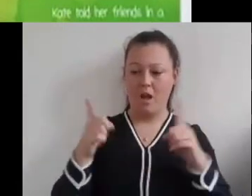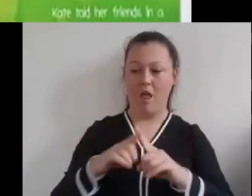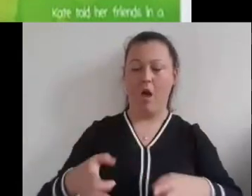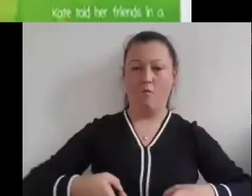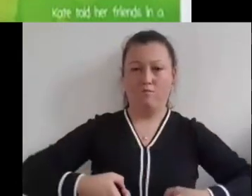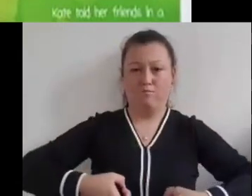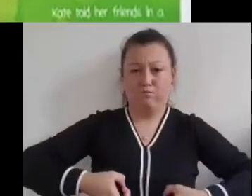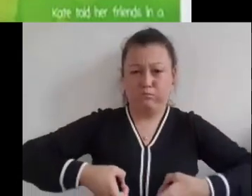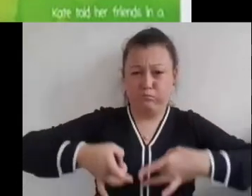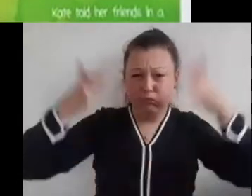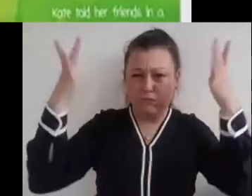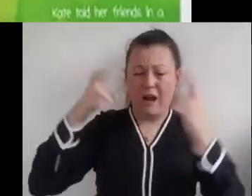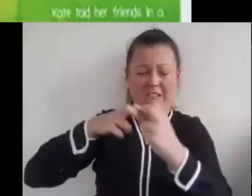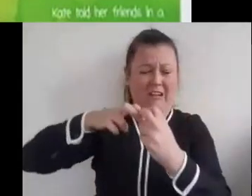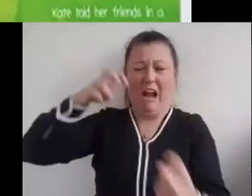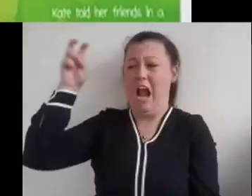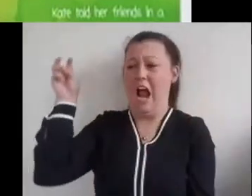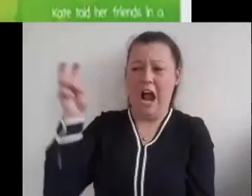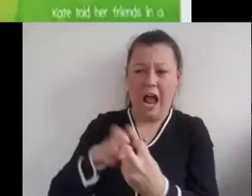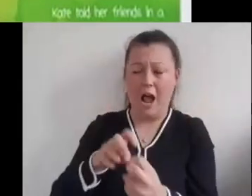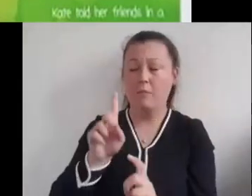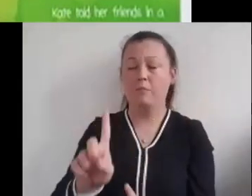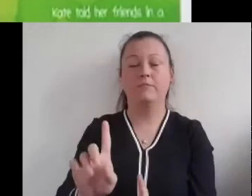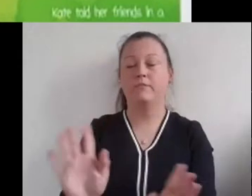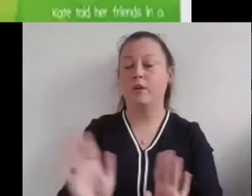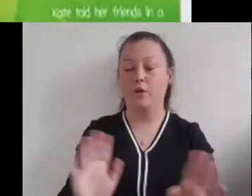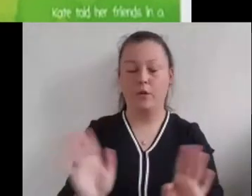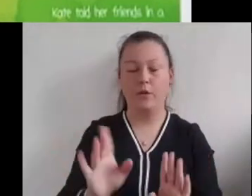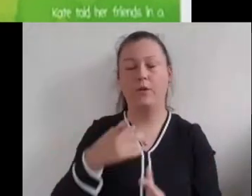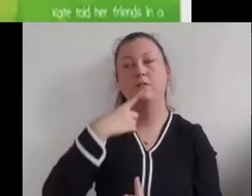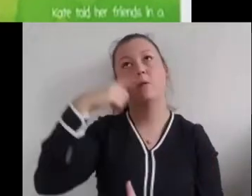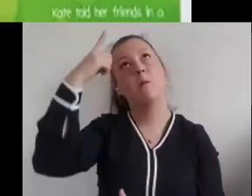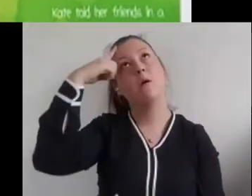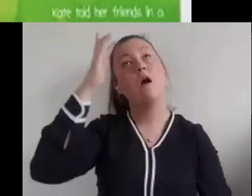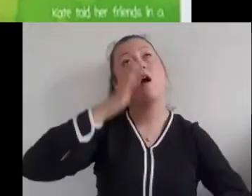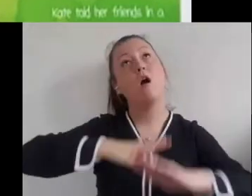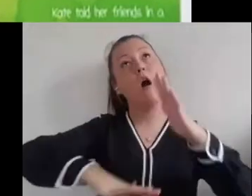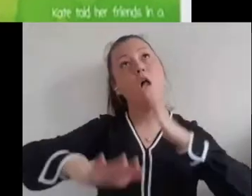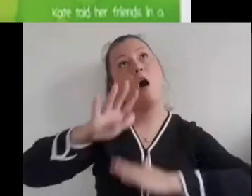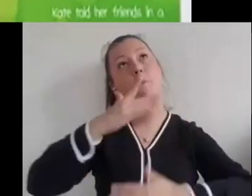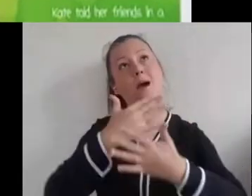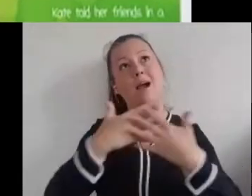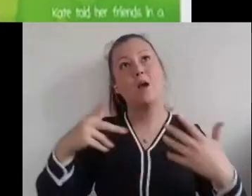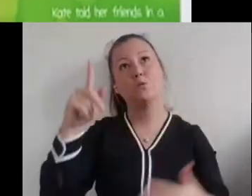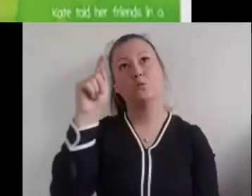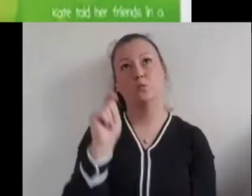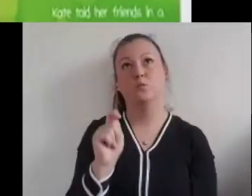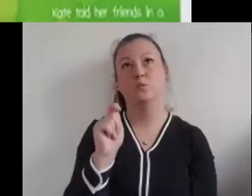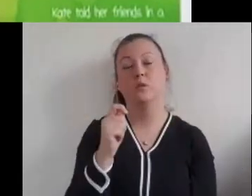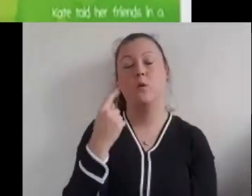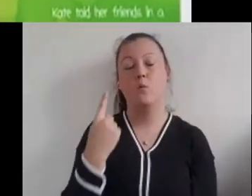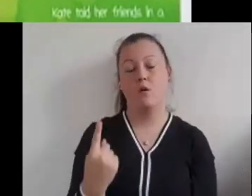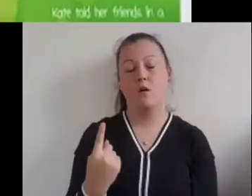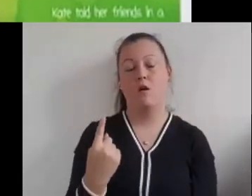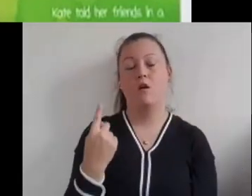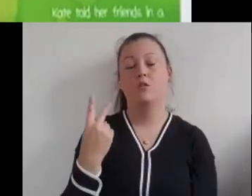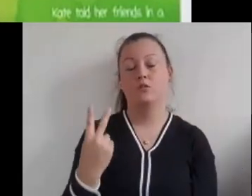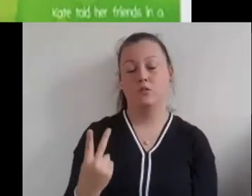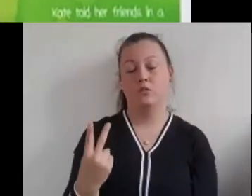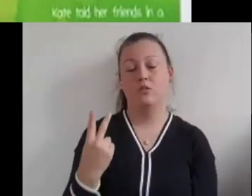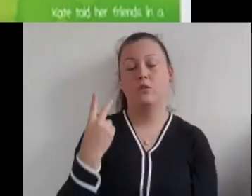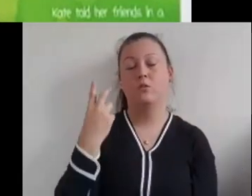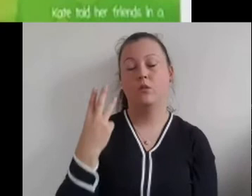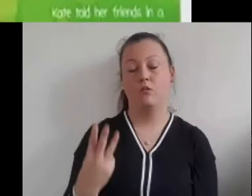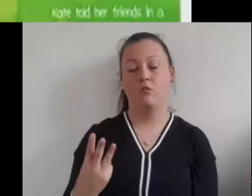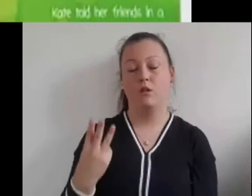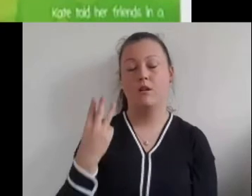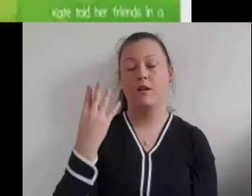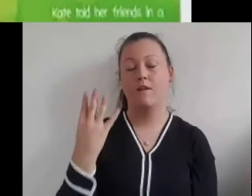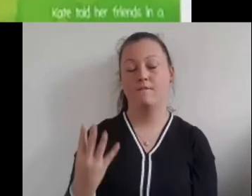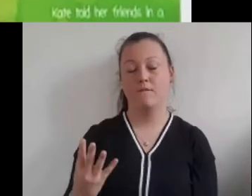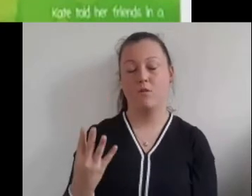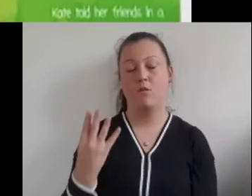1, 2, 3, 4, 5, 6, 7, 8, 9, 10.